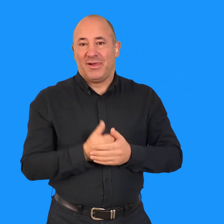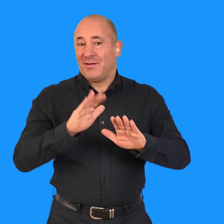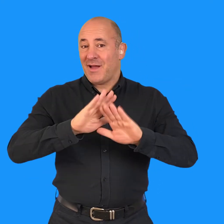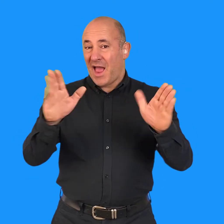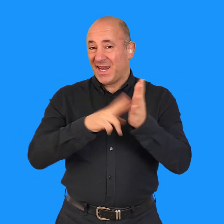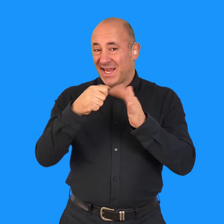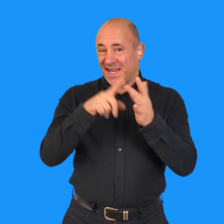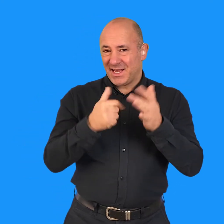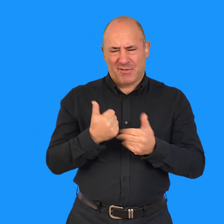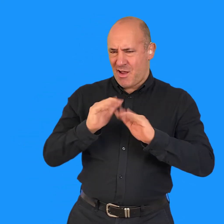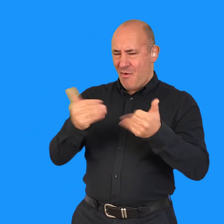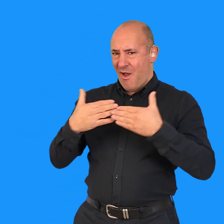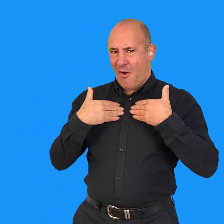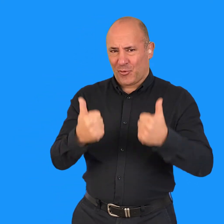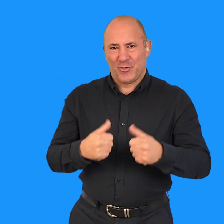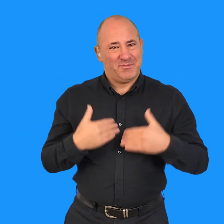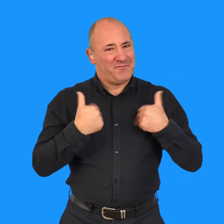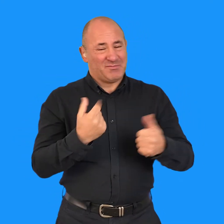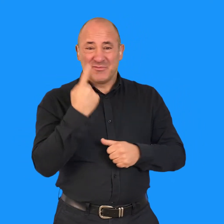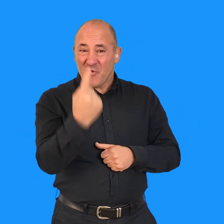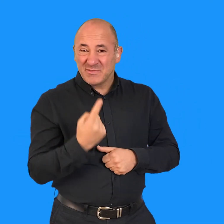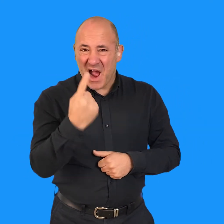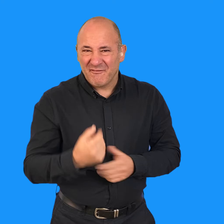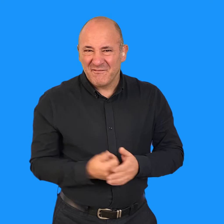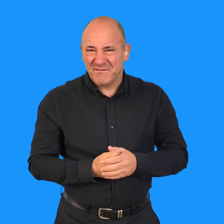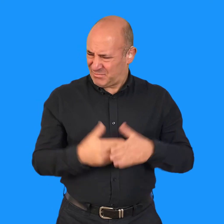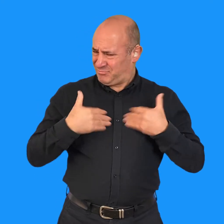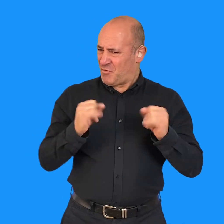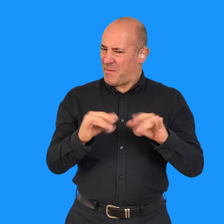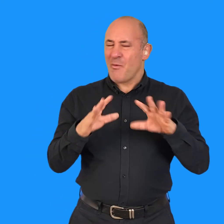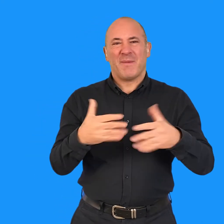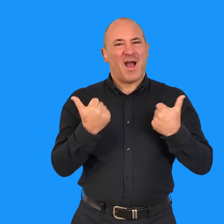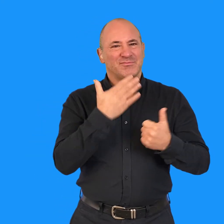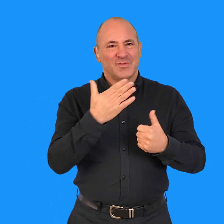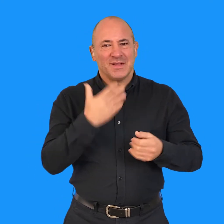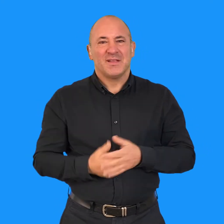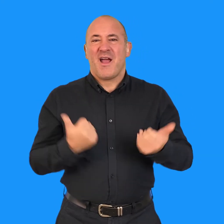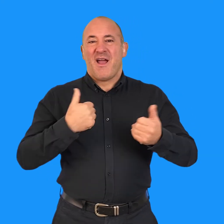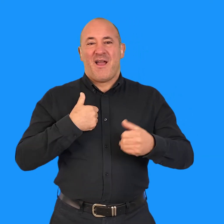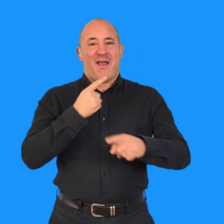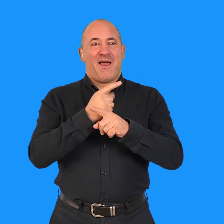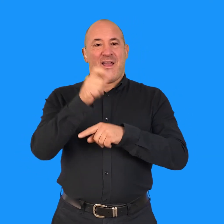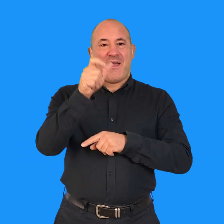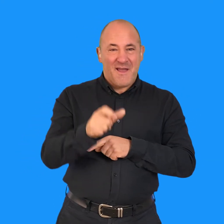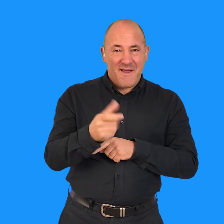Hello, Mandy, how are you? I'm all right, love. Yourself? Yeah, not bad, thank you. Nice to be speaking to someone